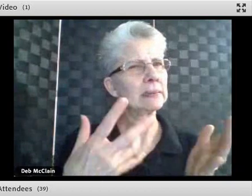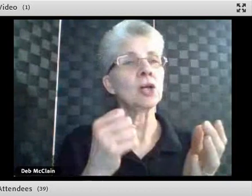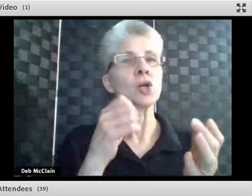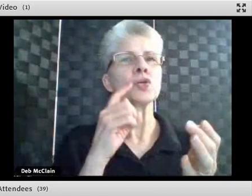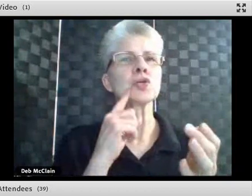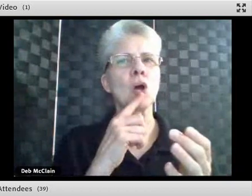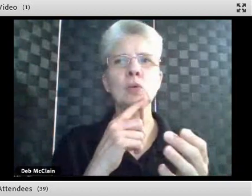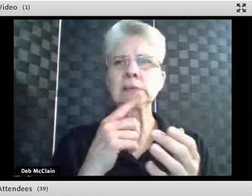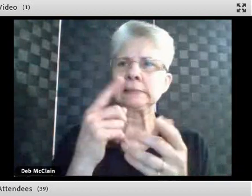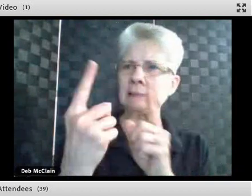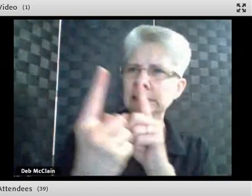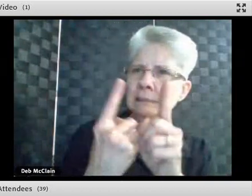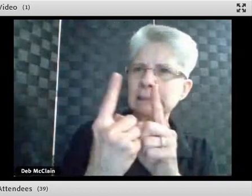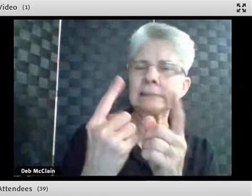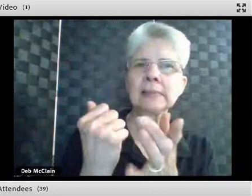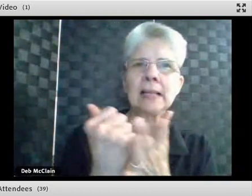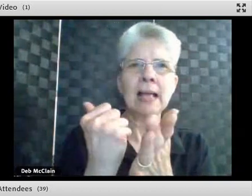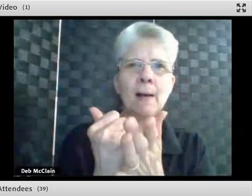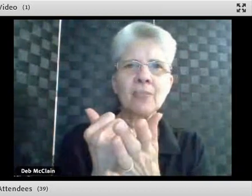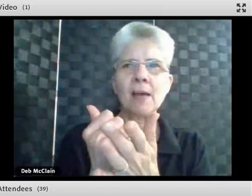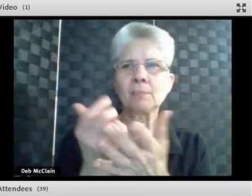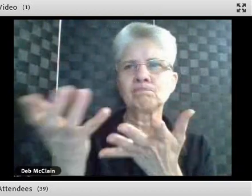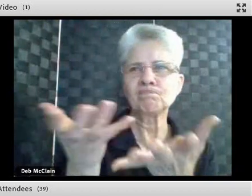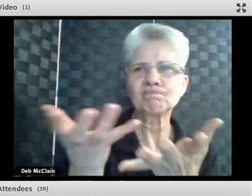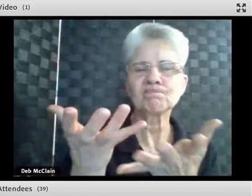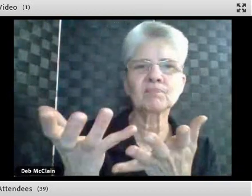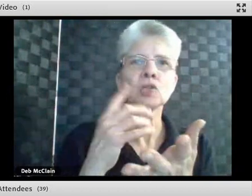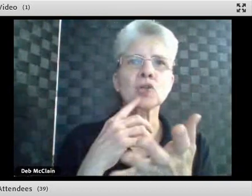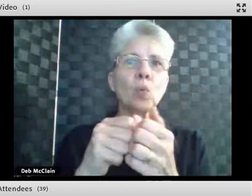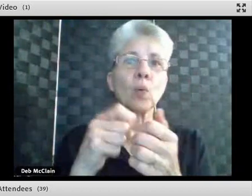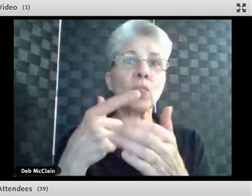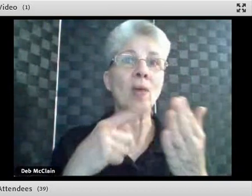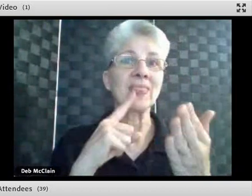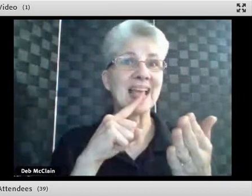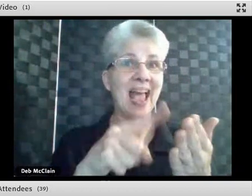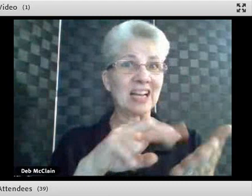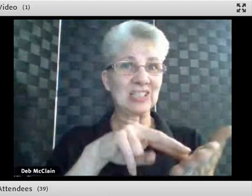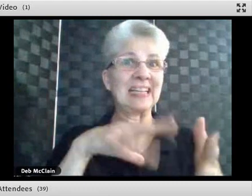So get to know them. Get them on your side, and talk to them about what this actually entails